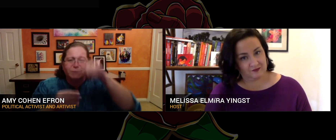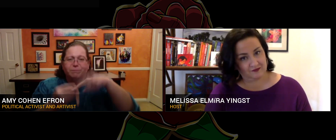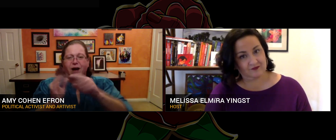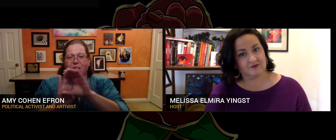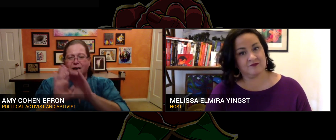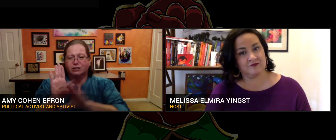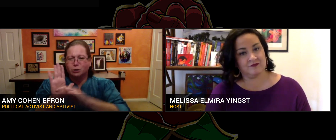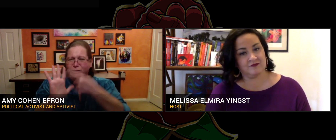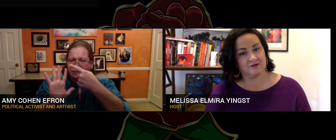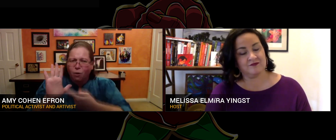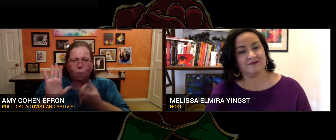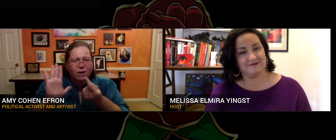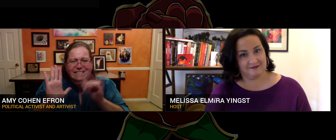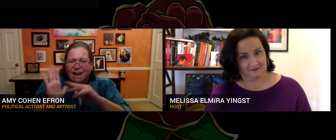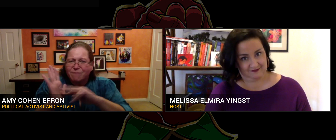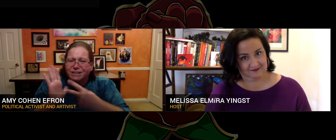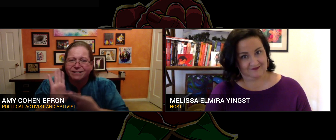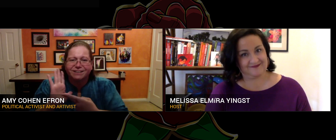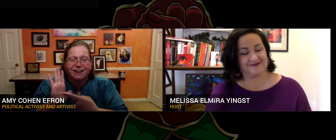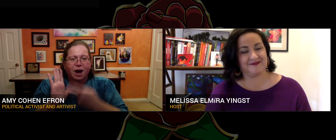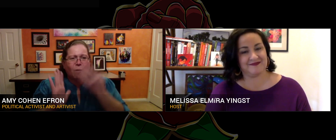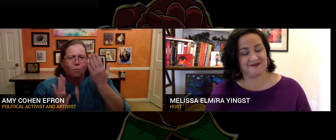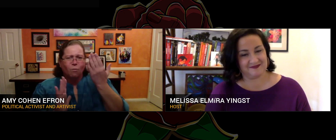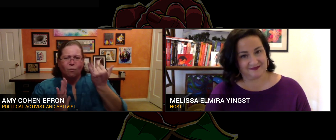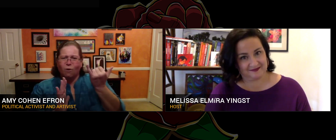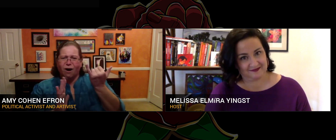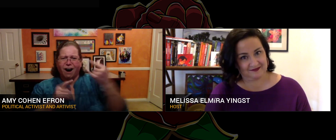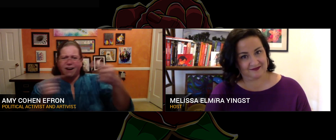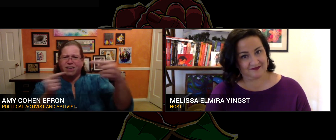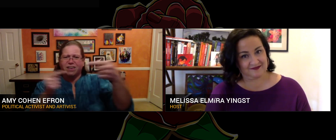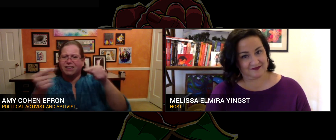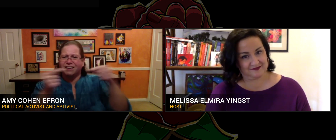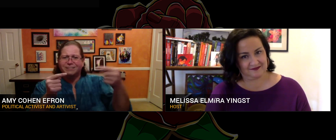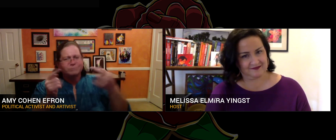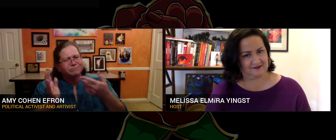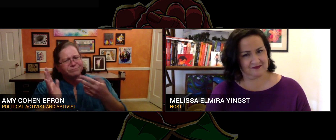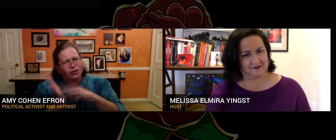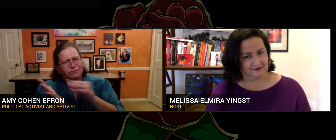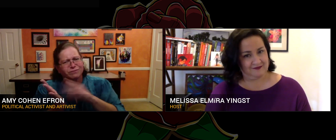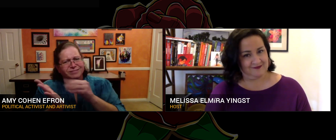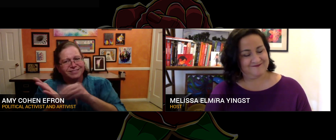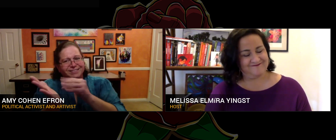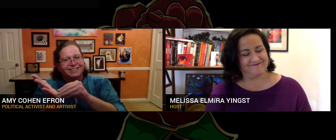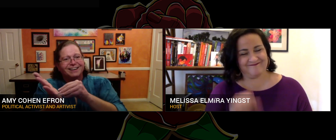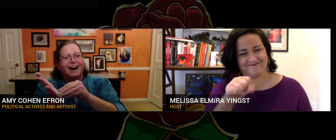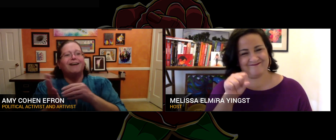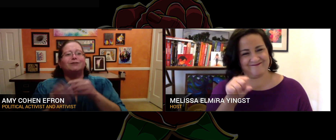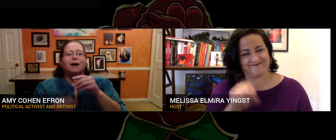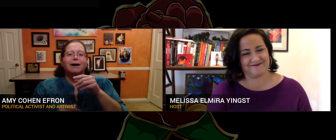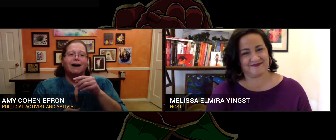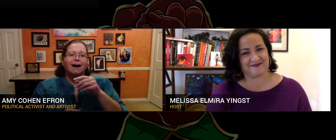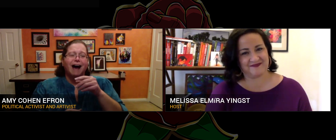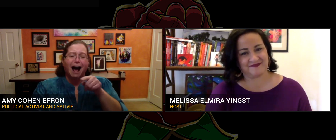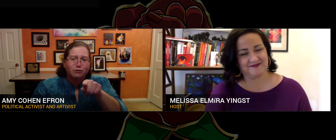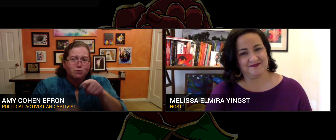Learn about the Constitution and see what those mean. And why people are fighting against their own. Learn about all of that.